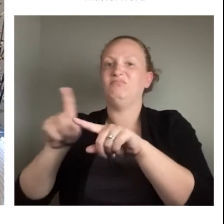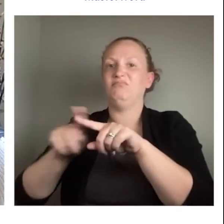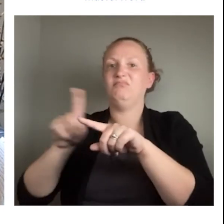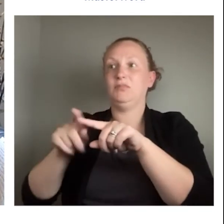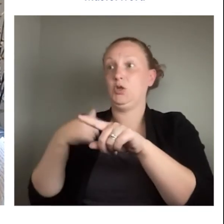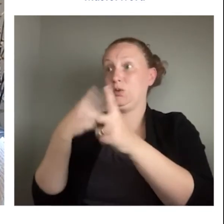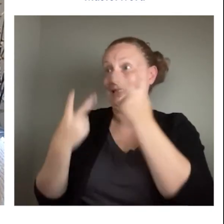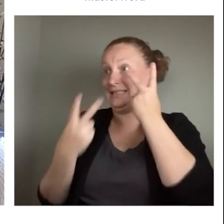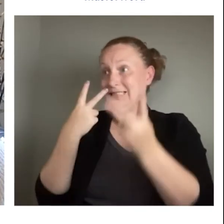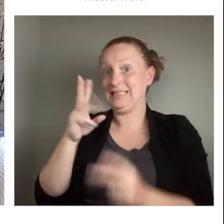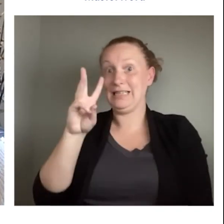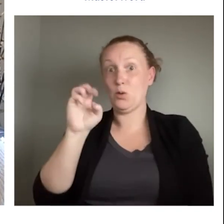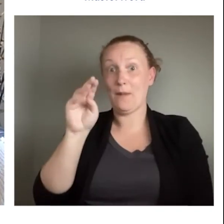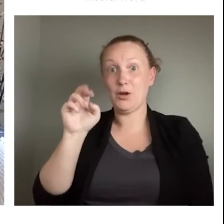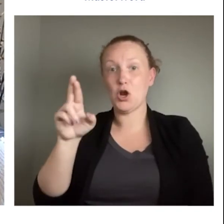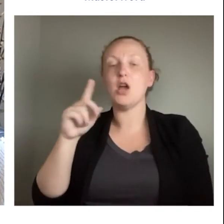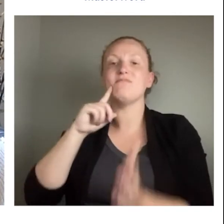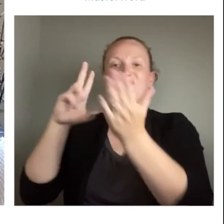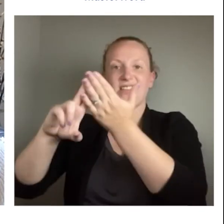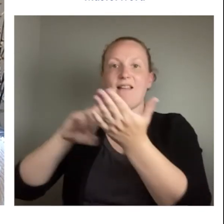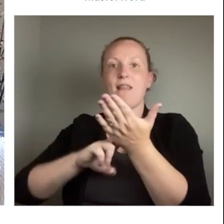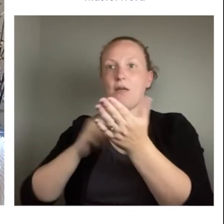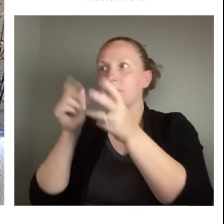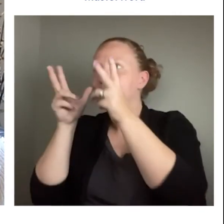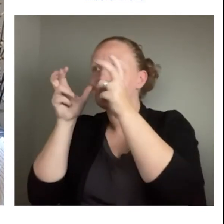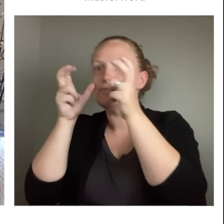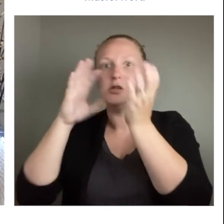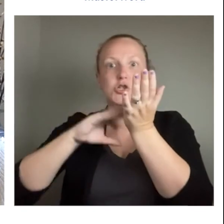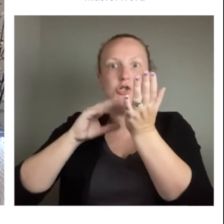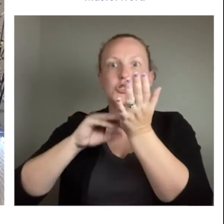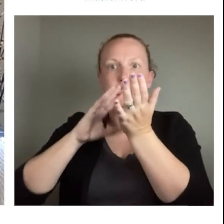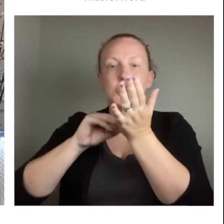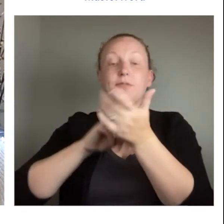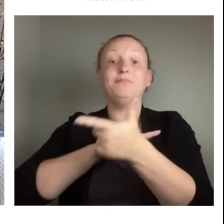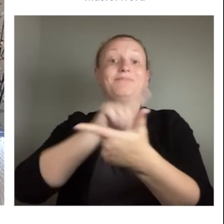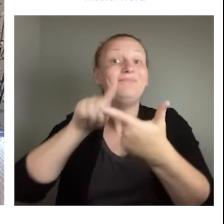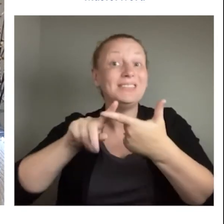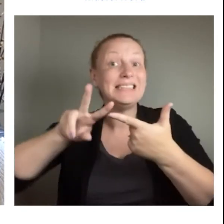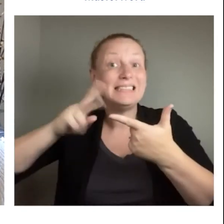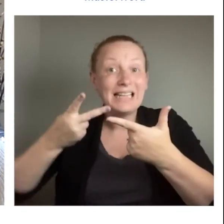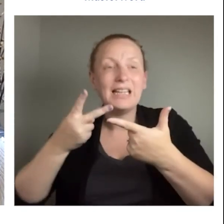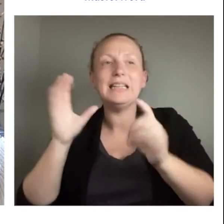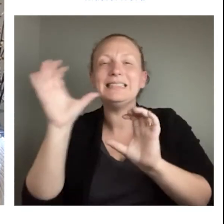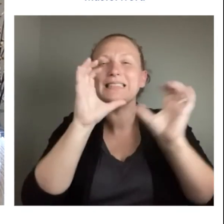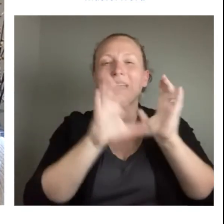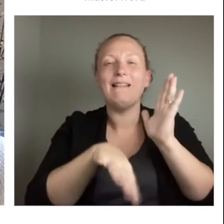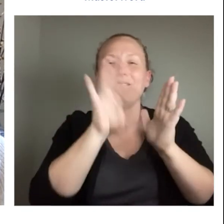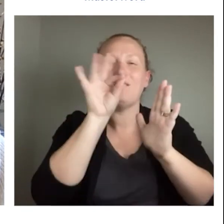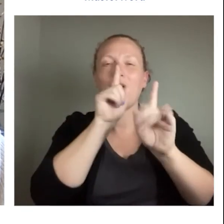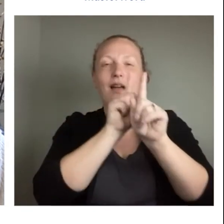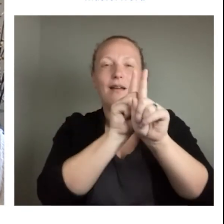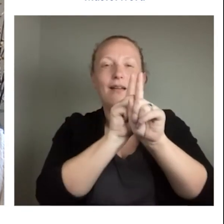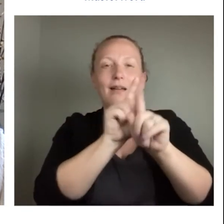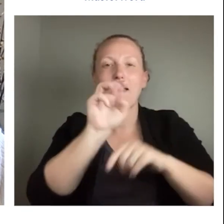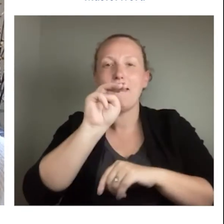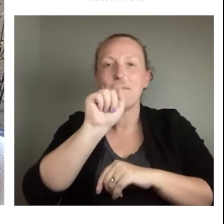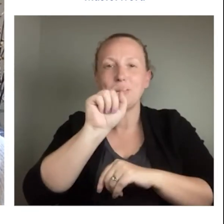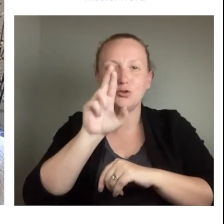Ask for help try to find a mentor, somebody that you can work alongside and they can teach you how to log into Zoom, how to do the Google meet.